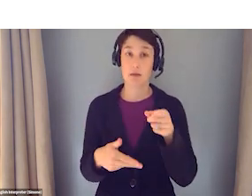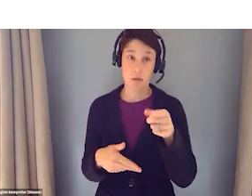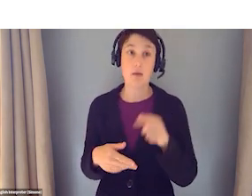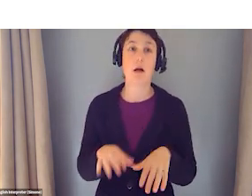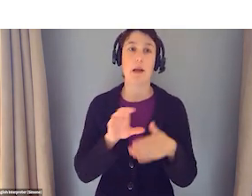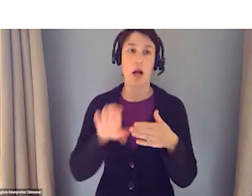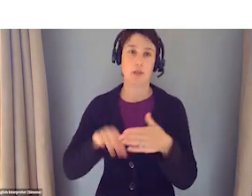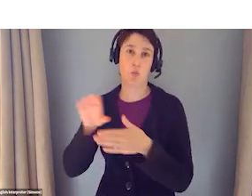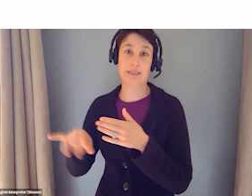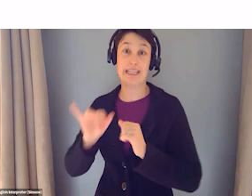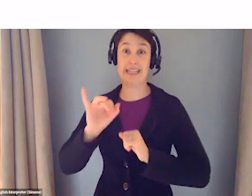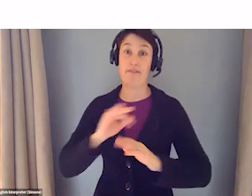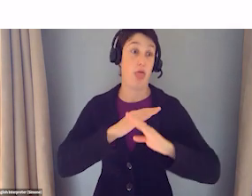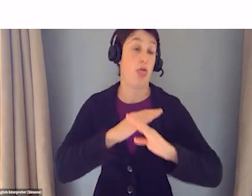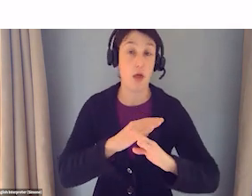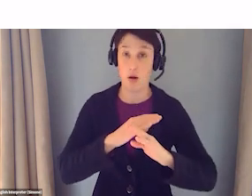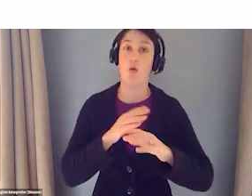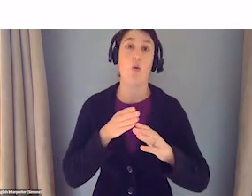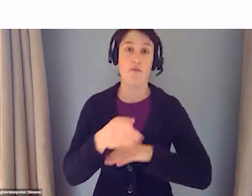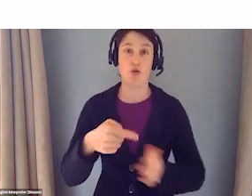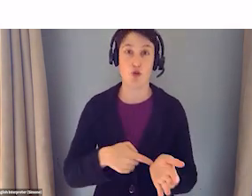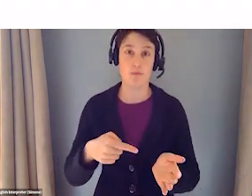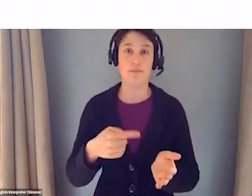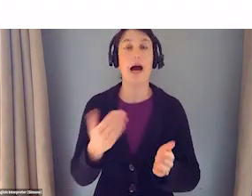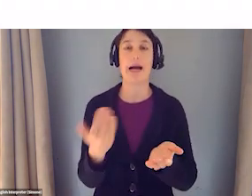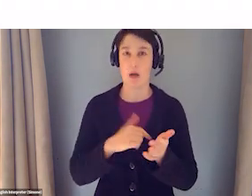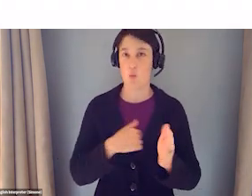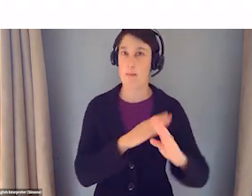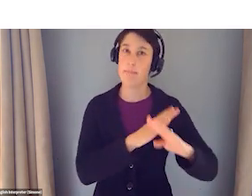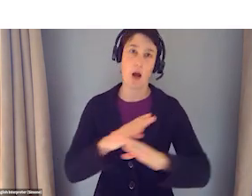Again, we're blocking those funding actions, we're blocking no-cost extensions.